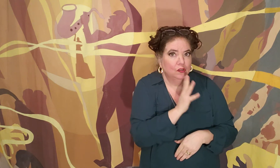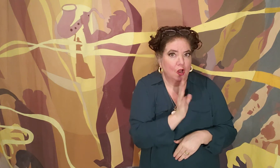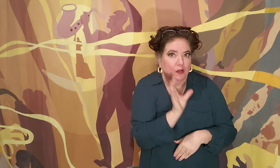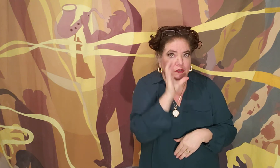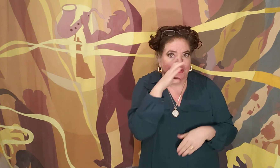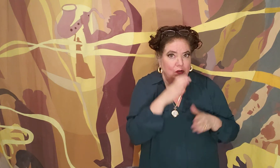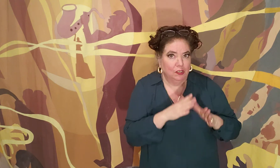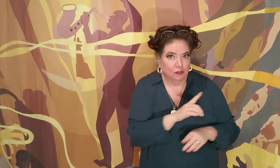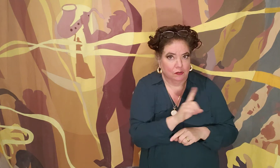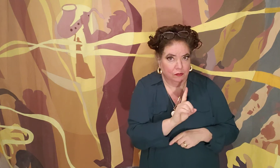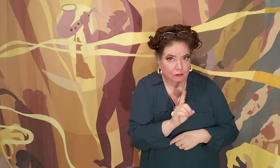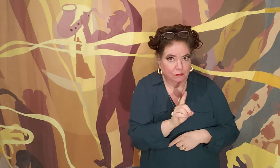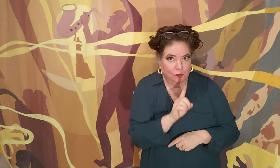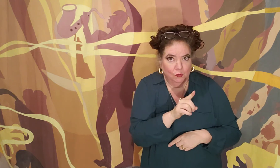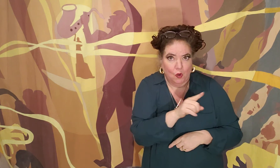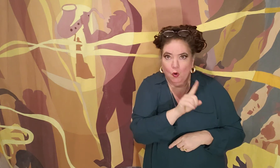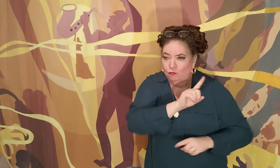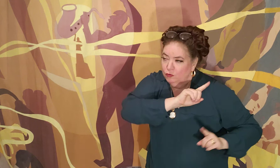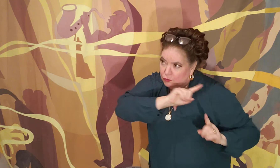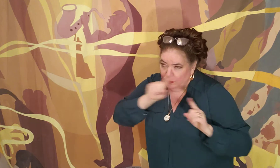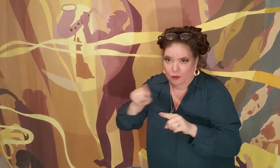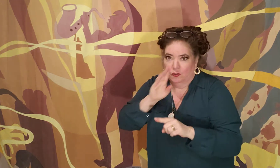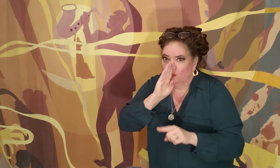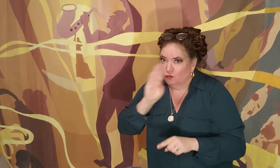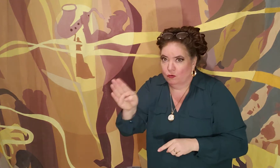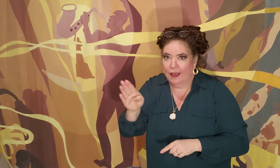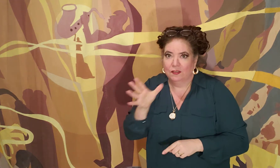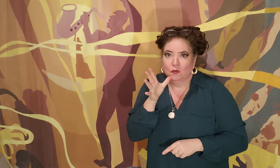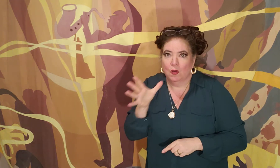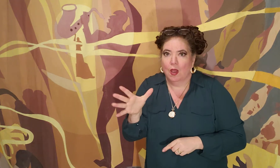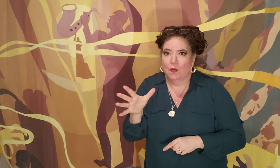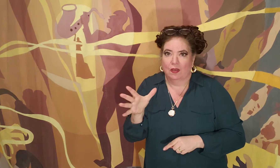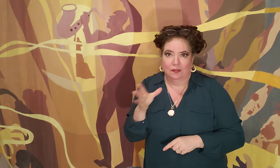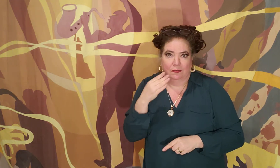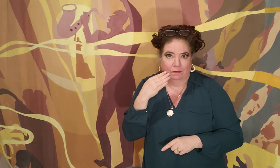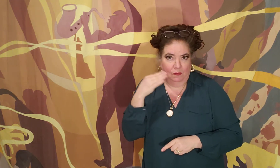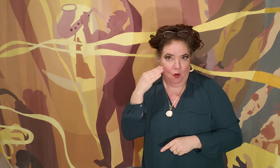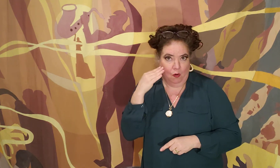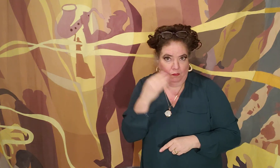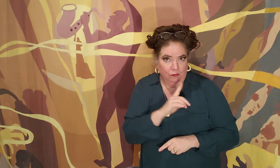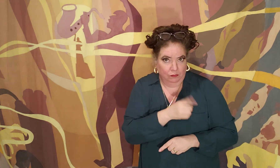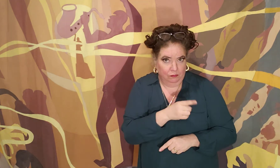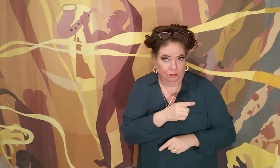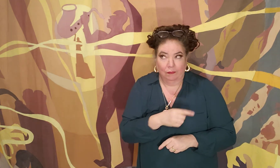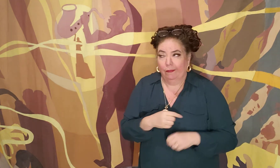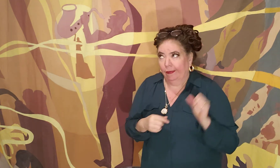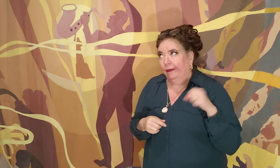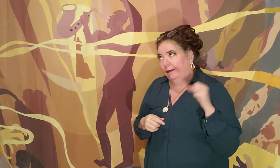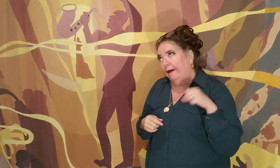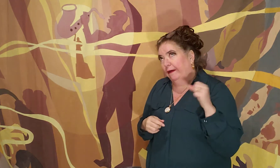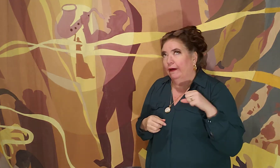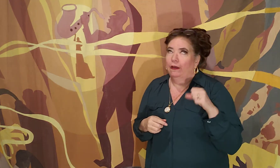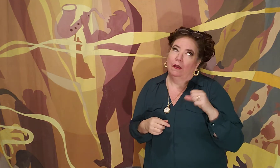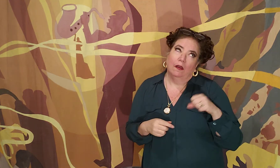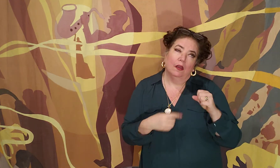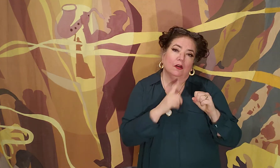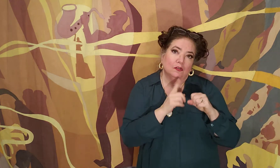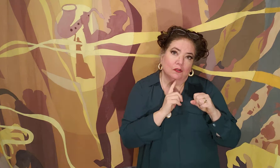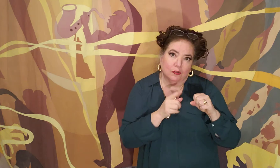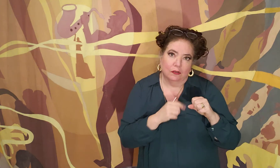talk to strangers. You go straight to Grandma's home. (the girl) "Yeah, yeah, yeah I'm sure.